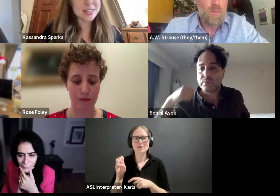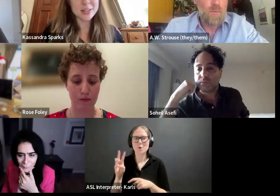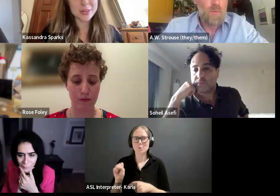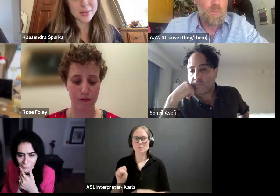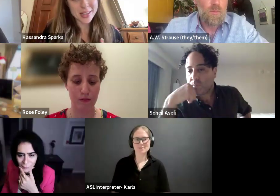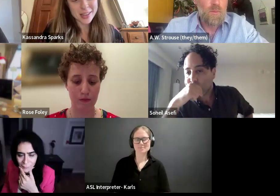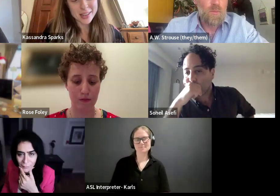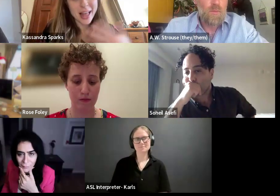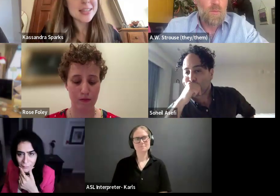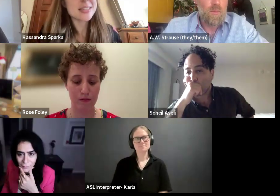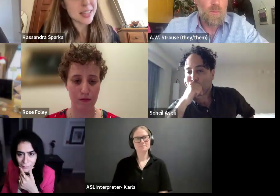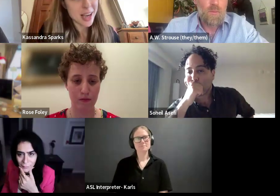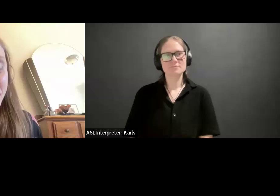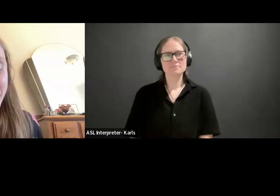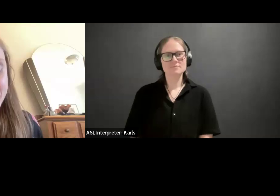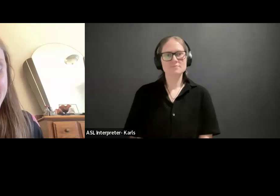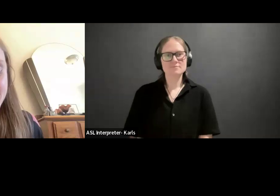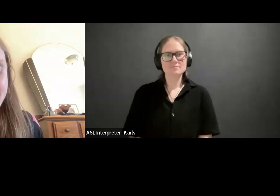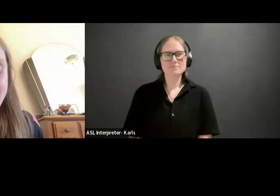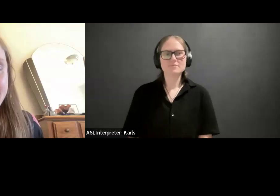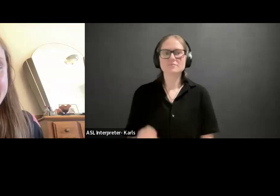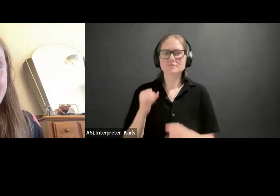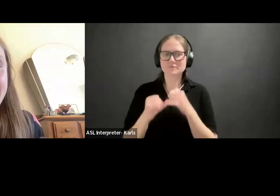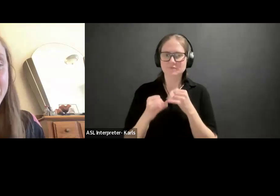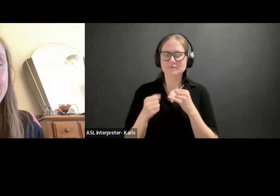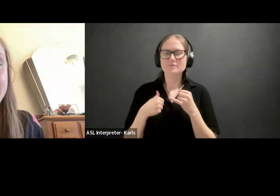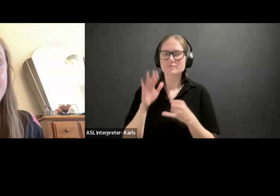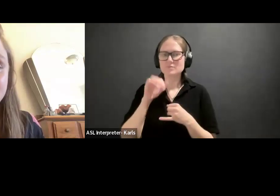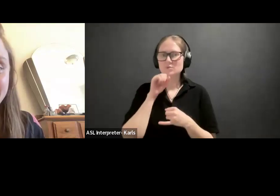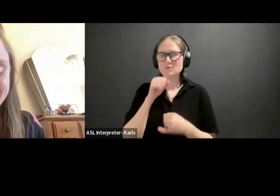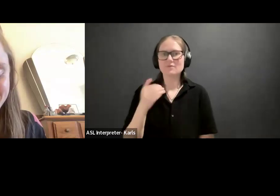So, lastly, I would love to introduce Adele Patrick.